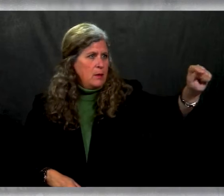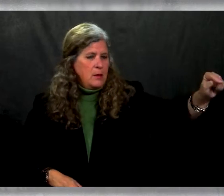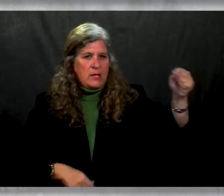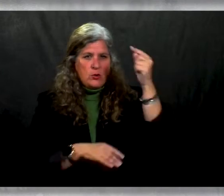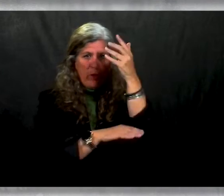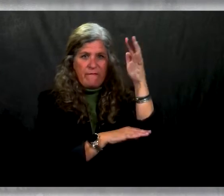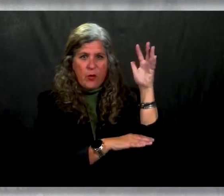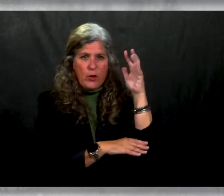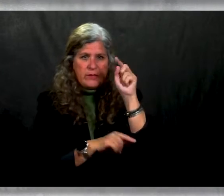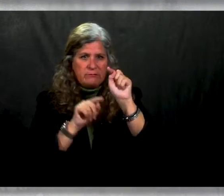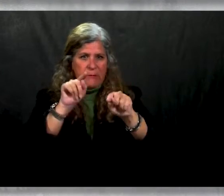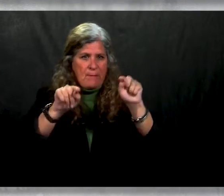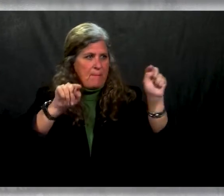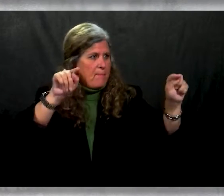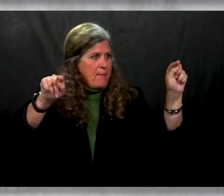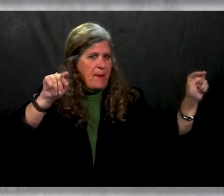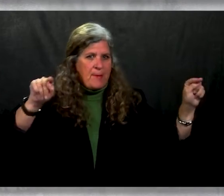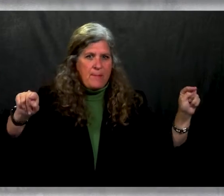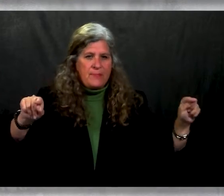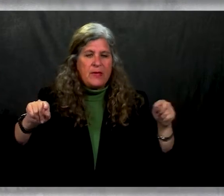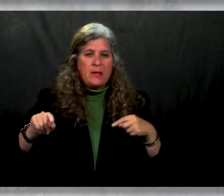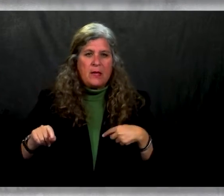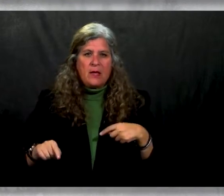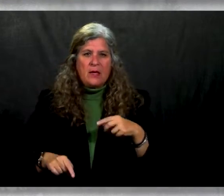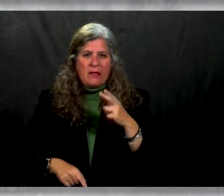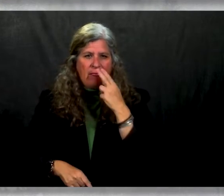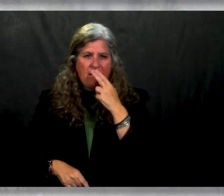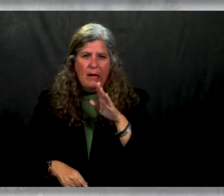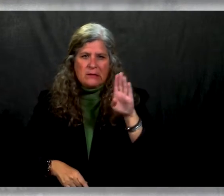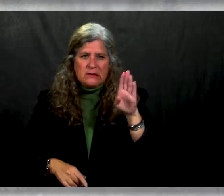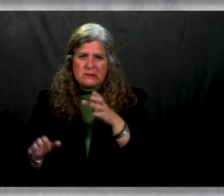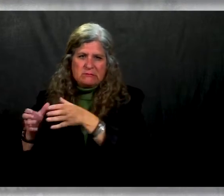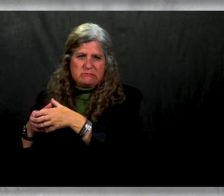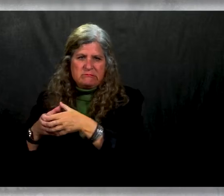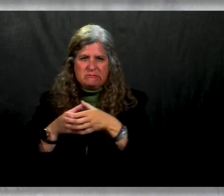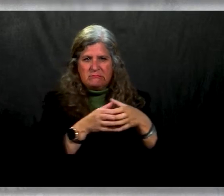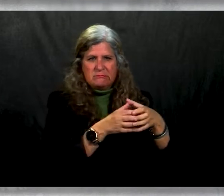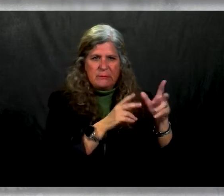where the Nazis took their victims and look for the remains.